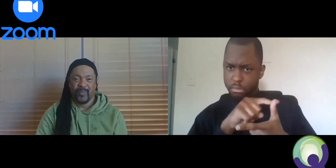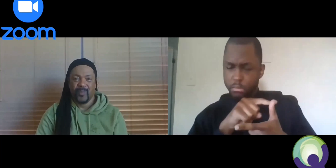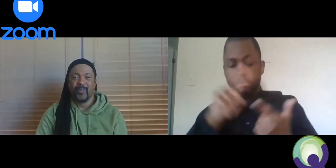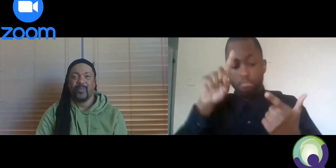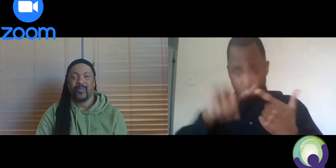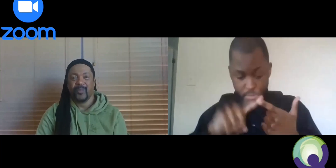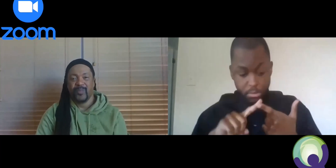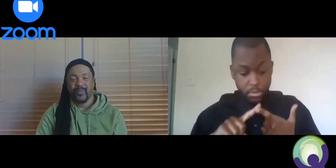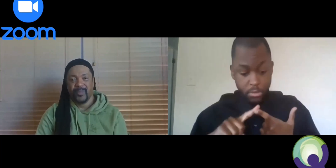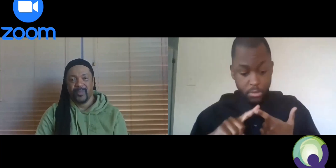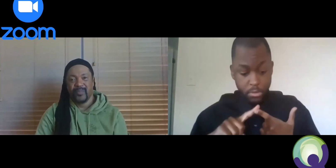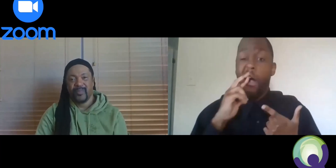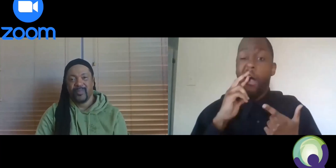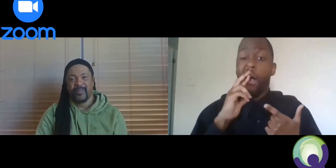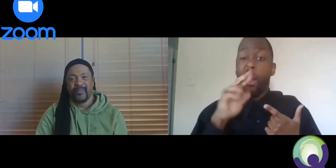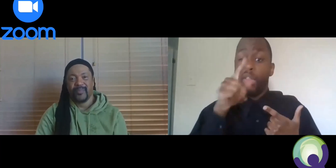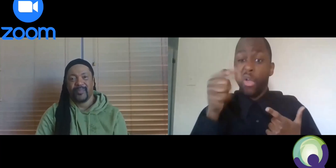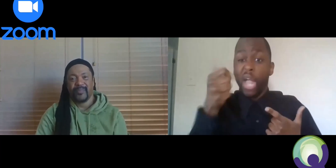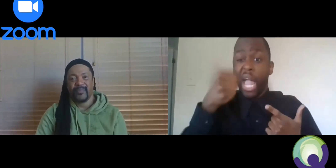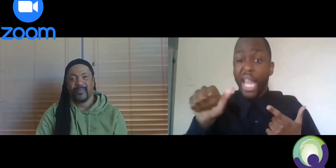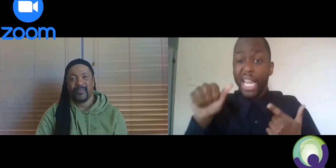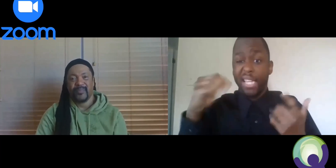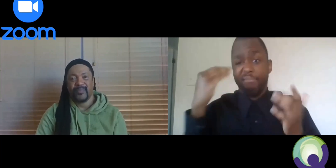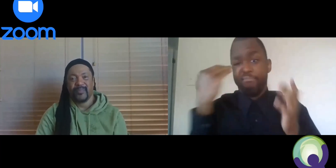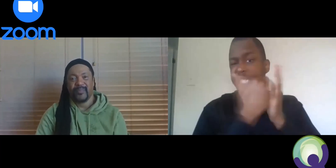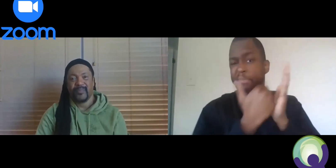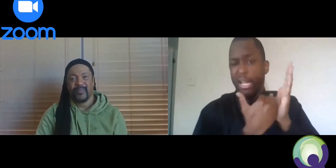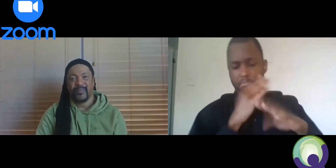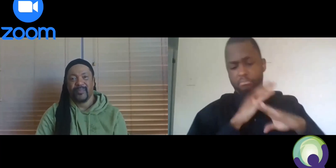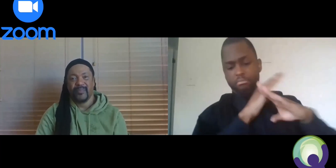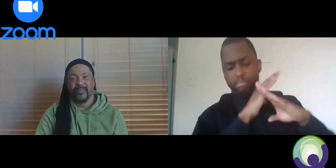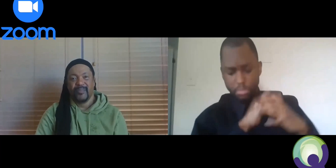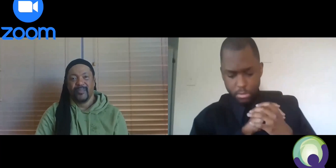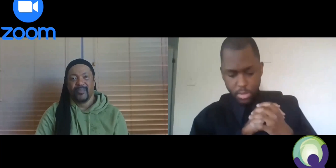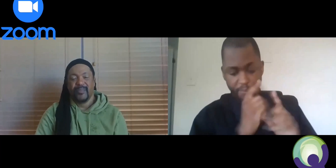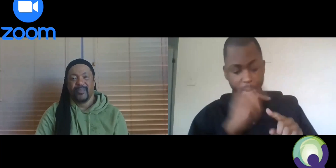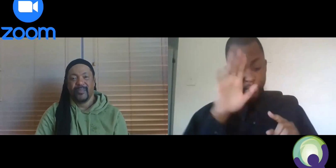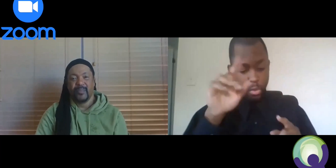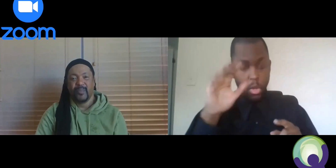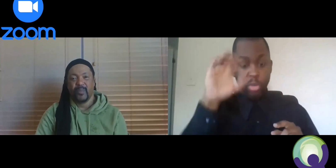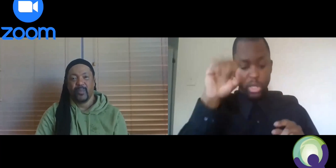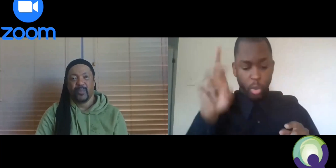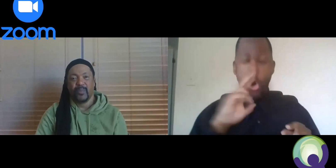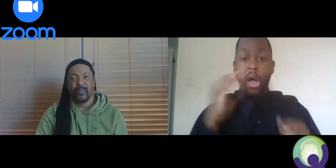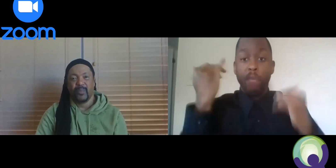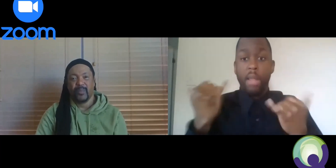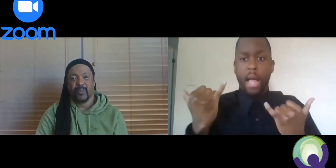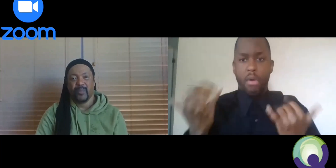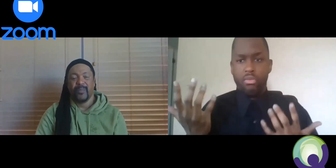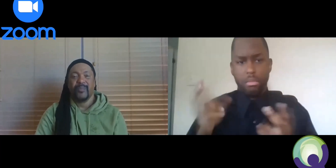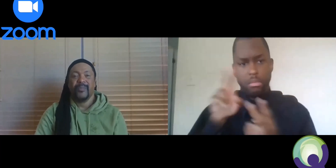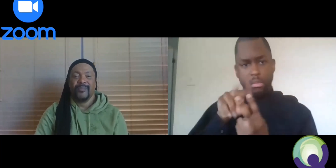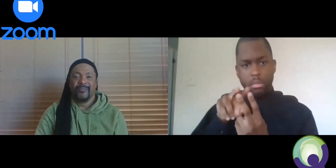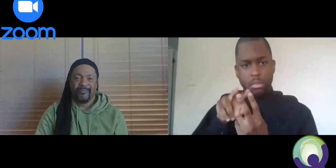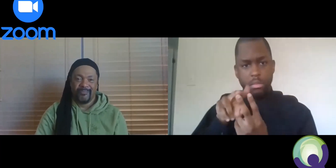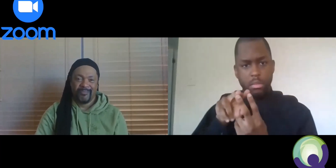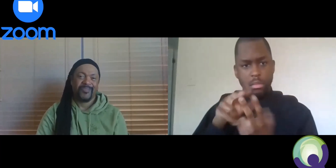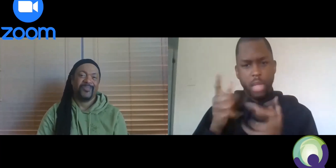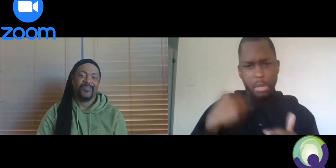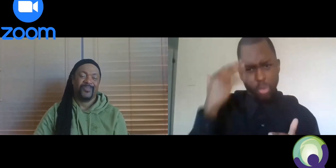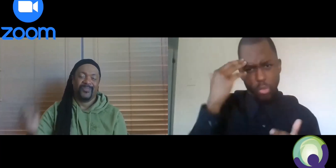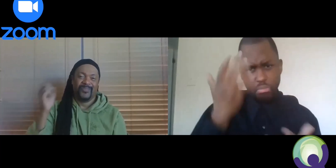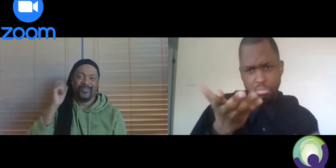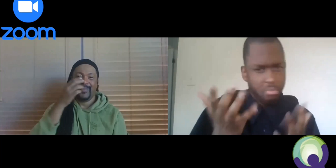Next part of that question, are there any barriers where you are right now? I know that’s a big question.